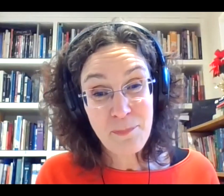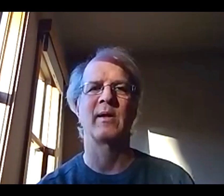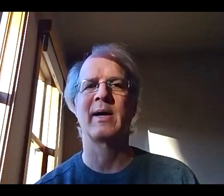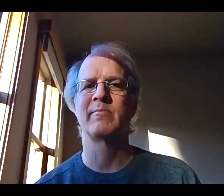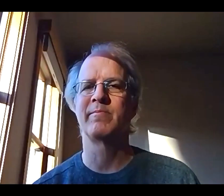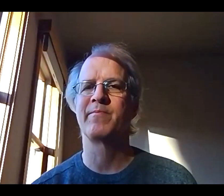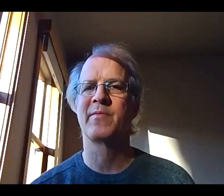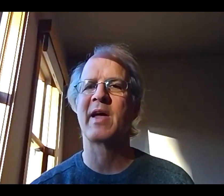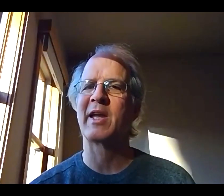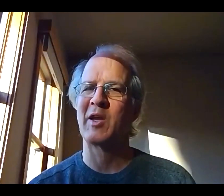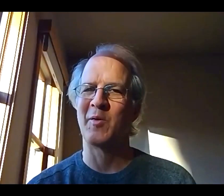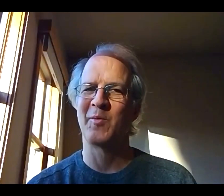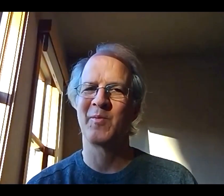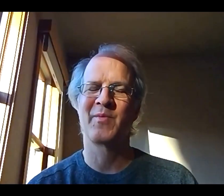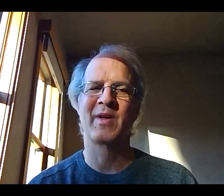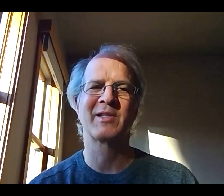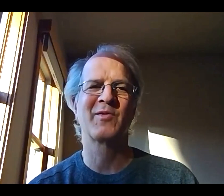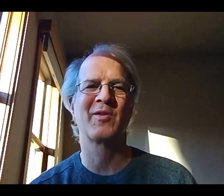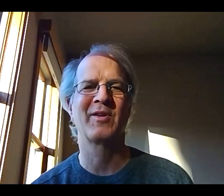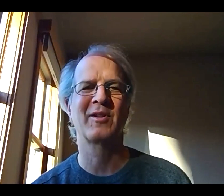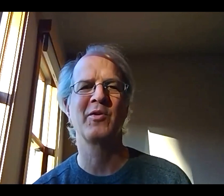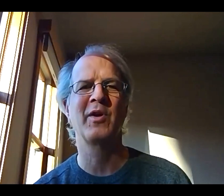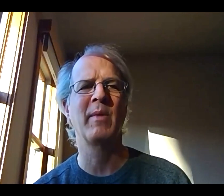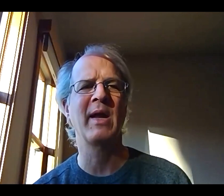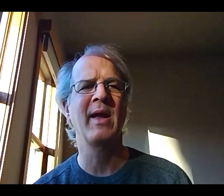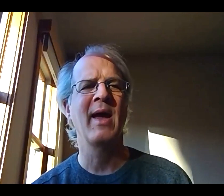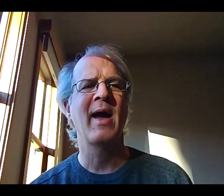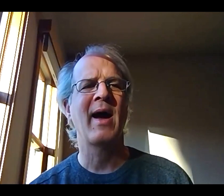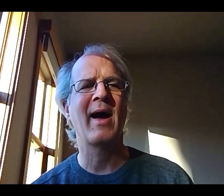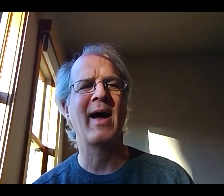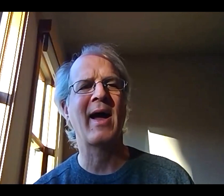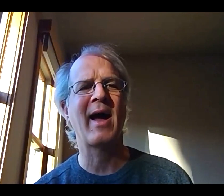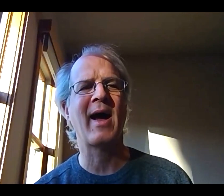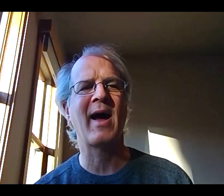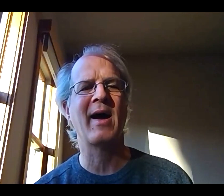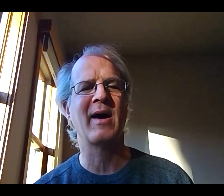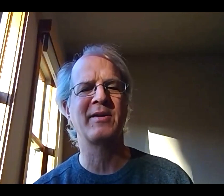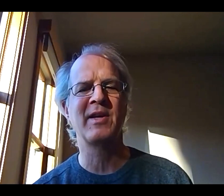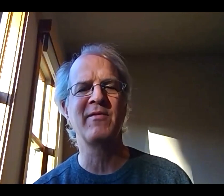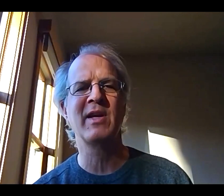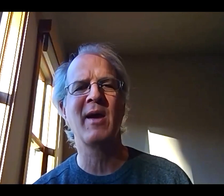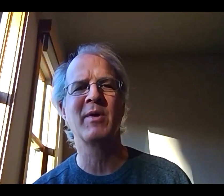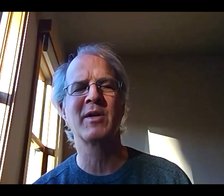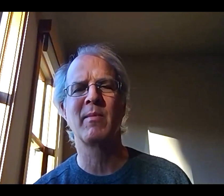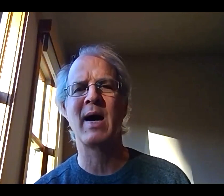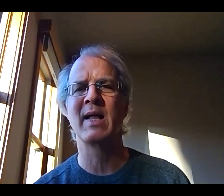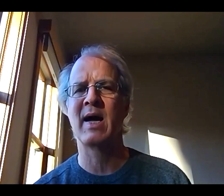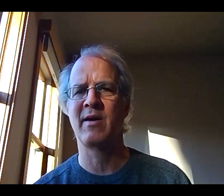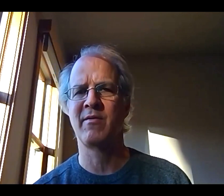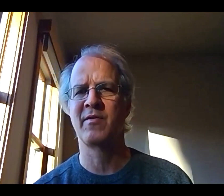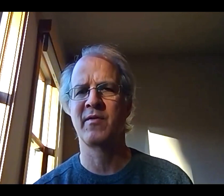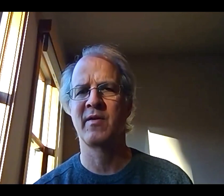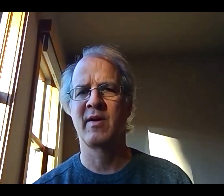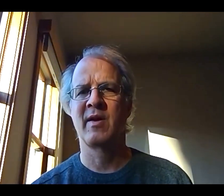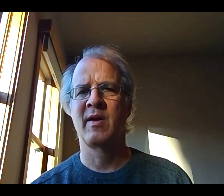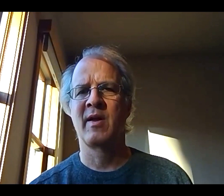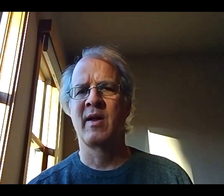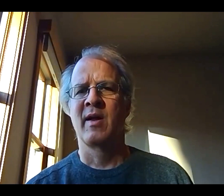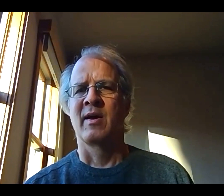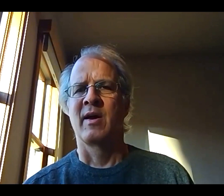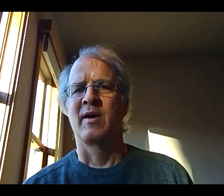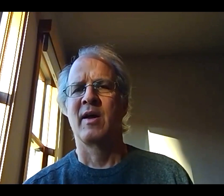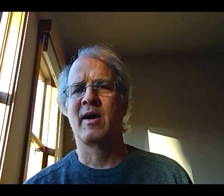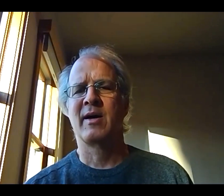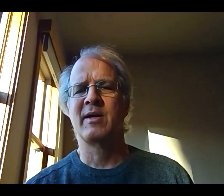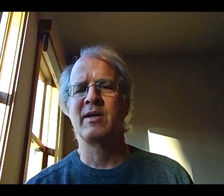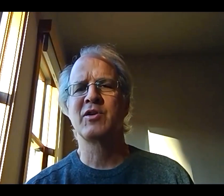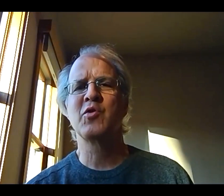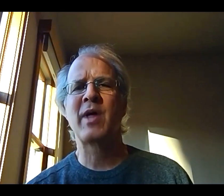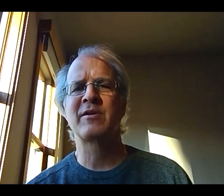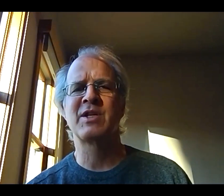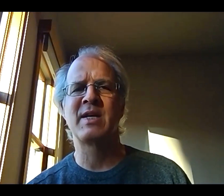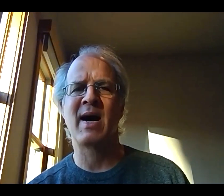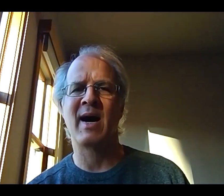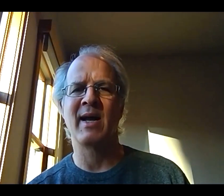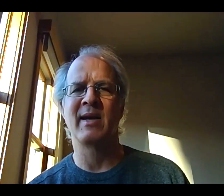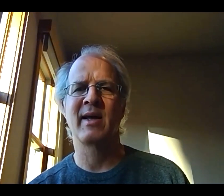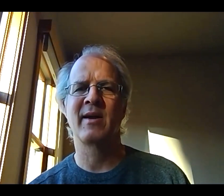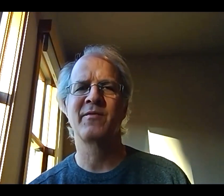Jonathan: Well, thank you. Thanks for including me. Deevy came into my life in 2009. And I've